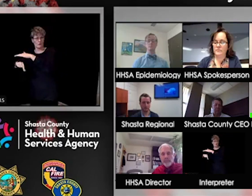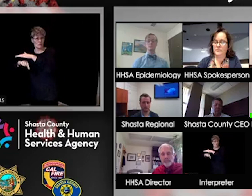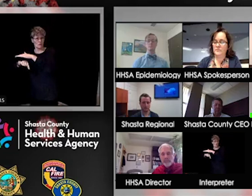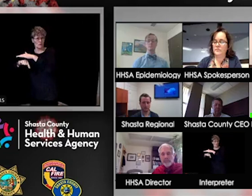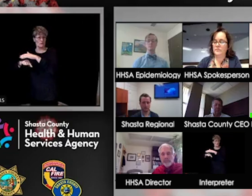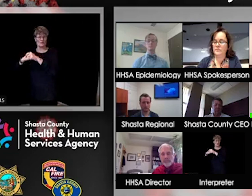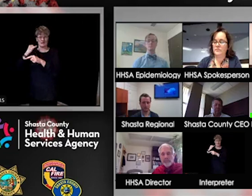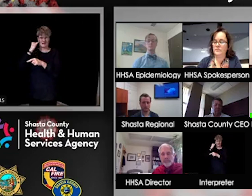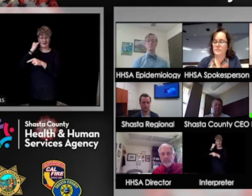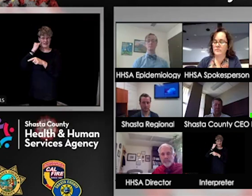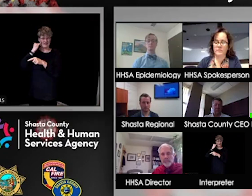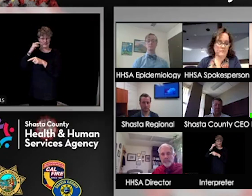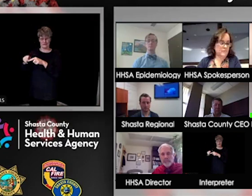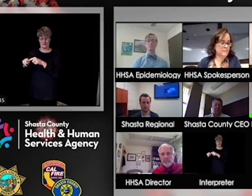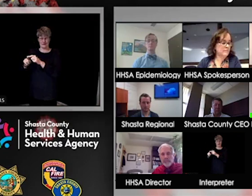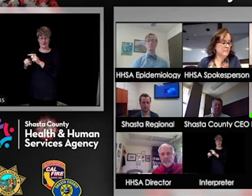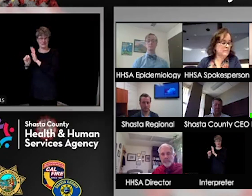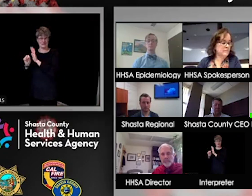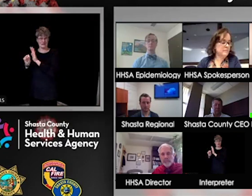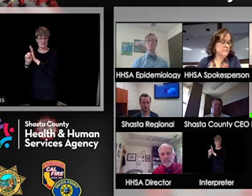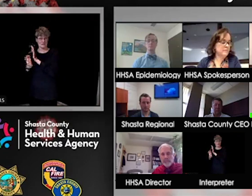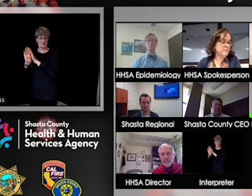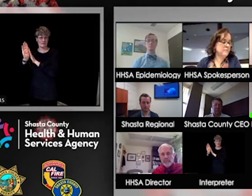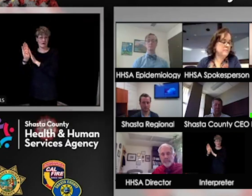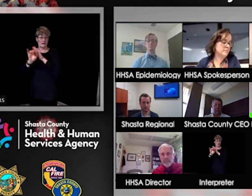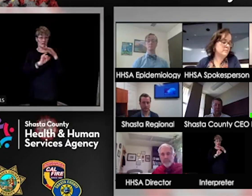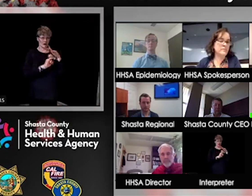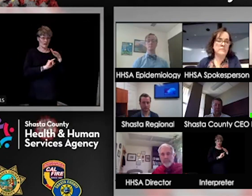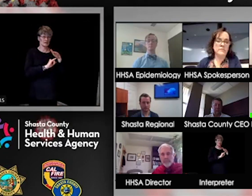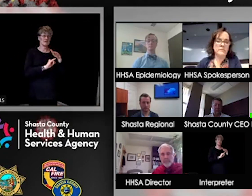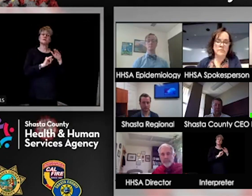develop. We need to make sure we have the ability to protect vulnerable groups, including